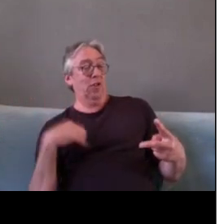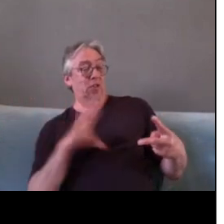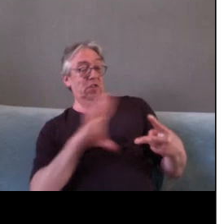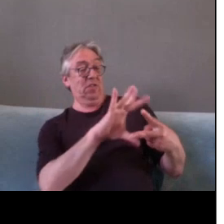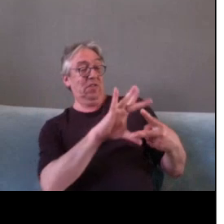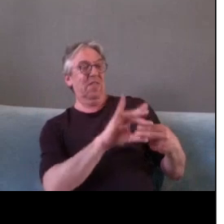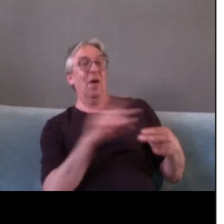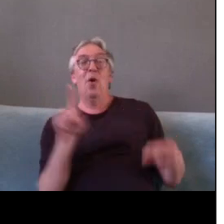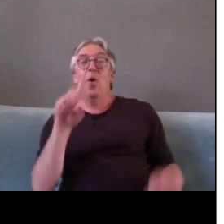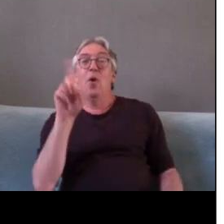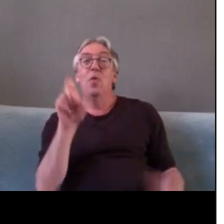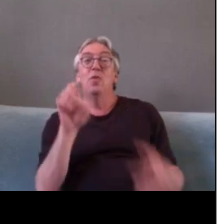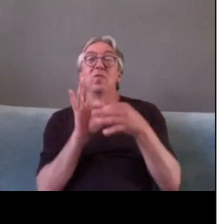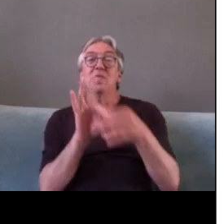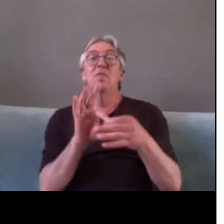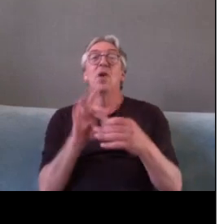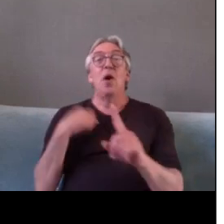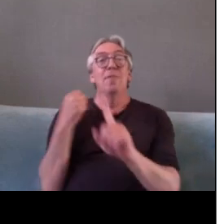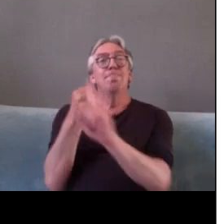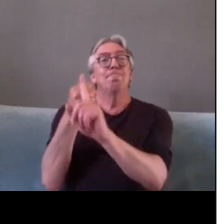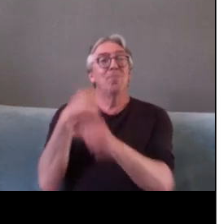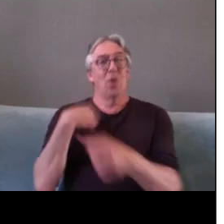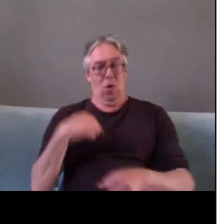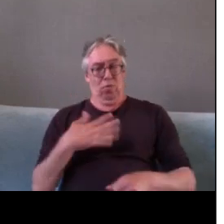So the first part of the question is, in general,